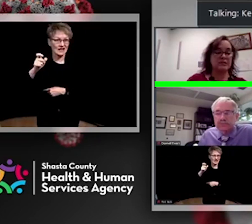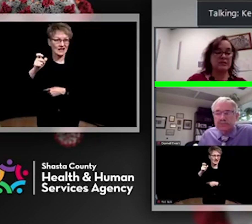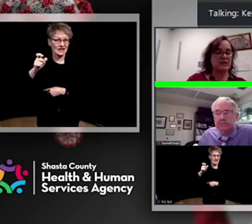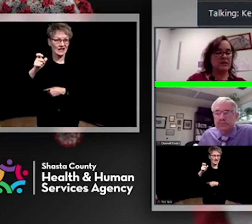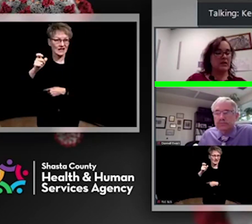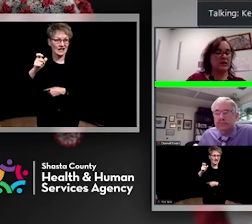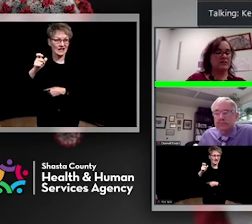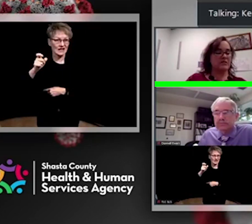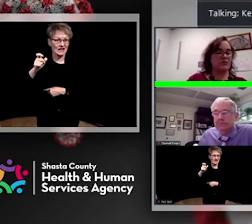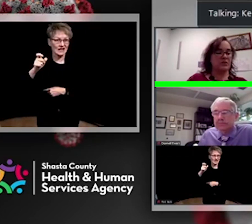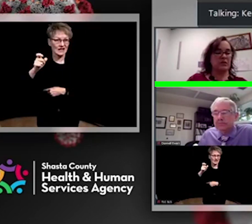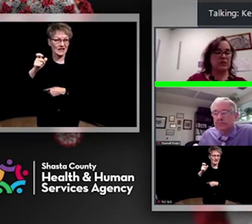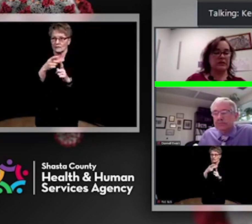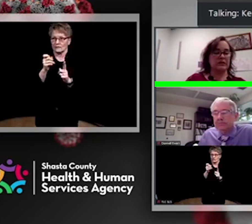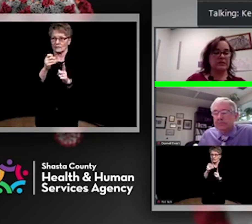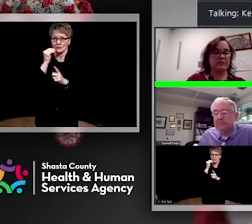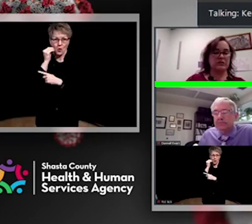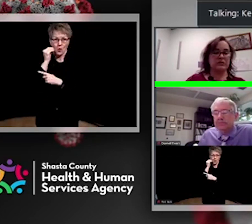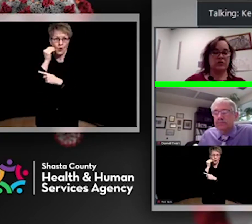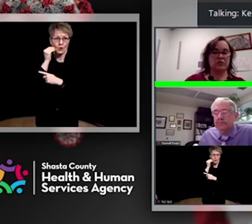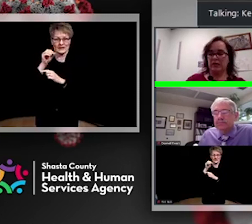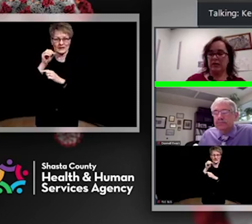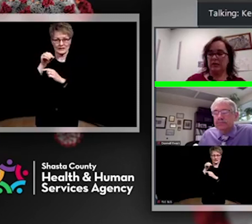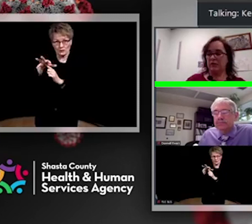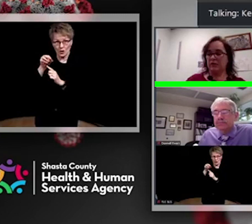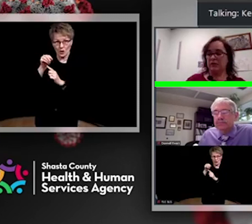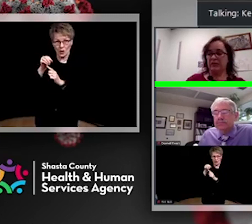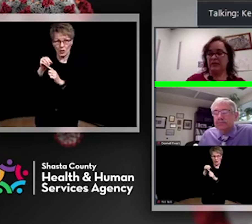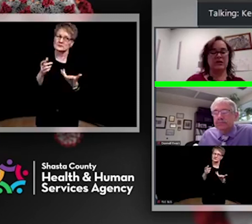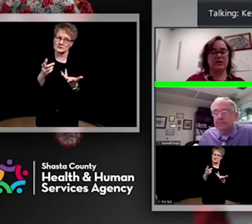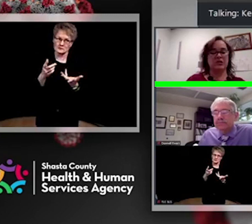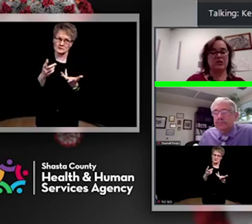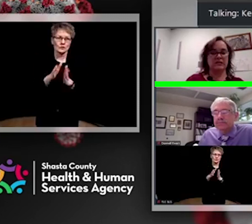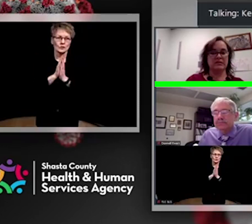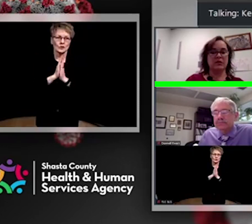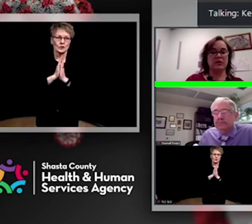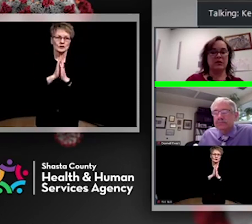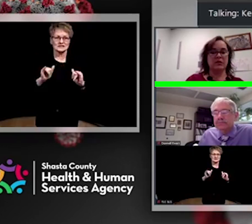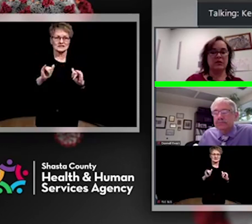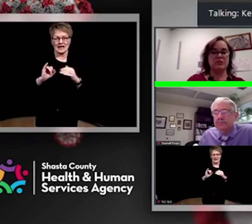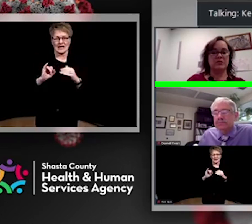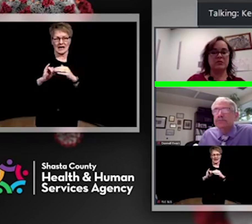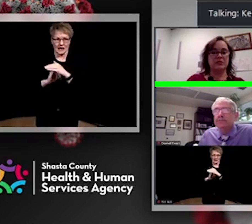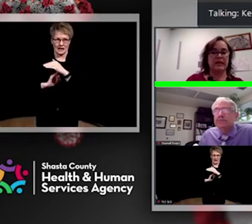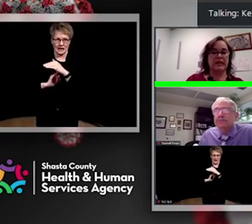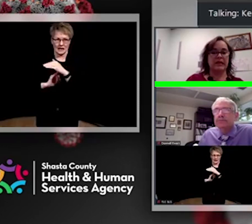risk of severe illness. So hopefully that information is helpful to those who are planning